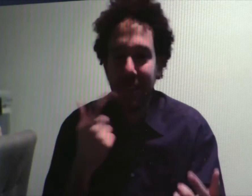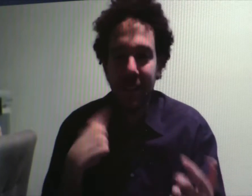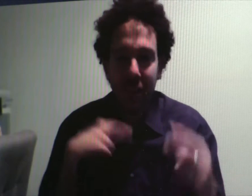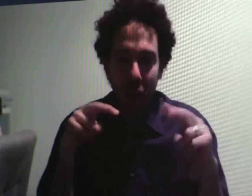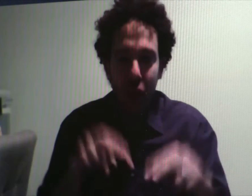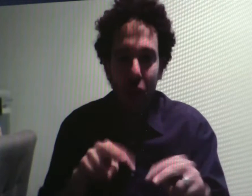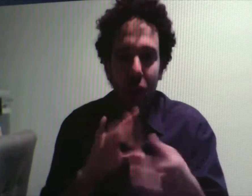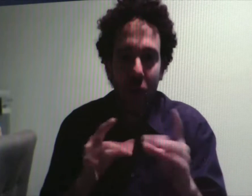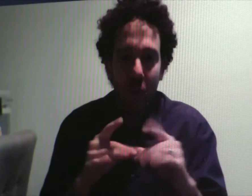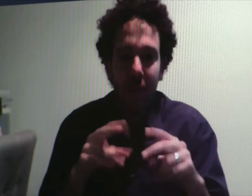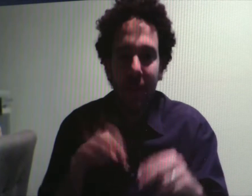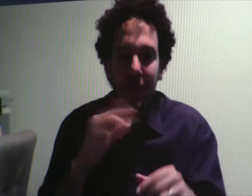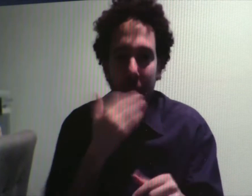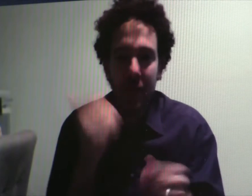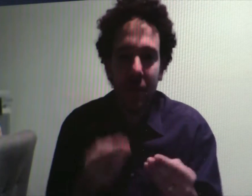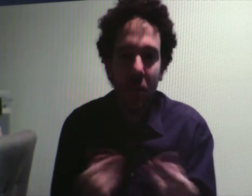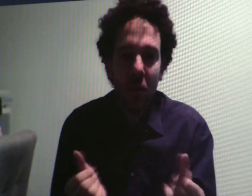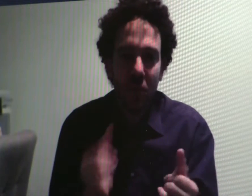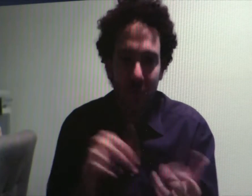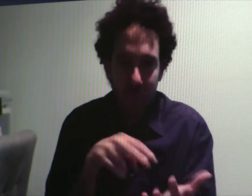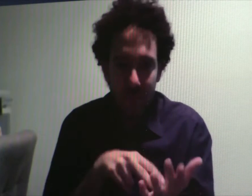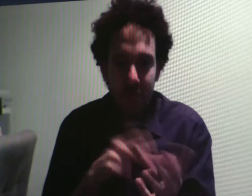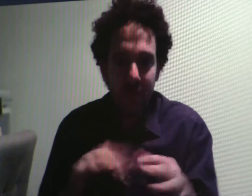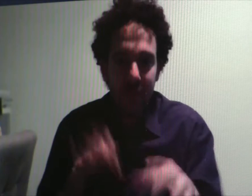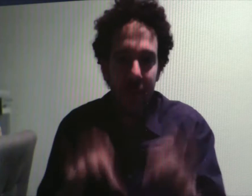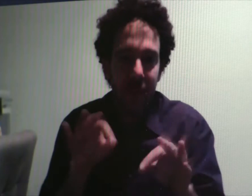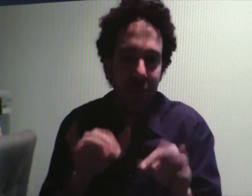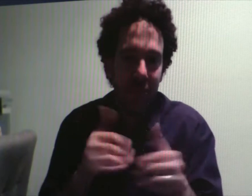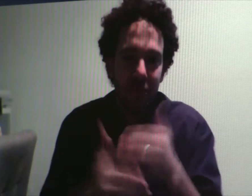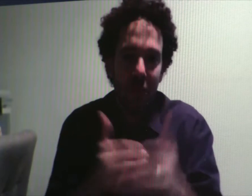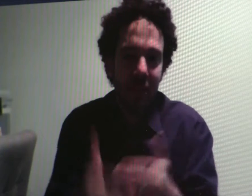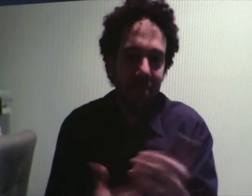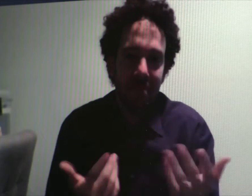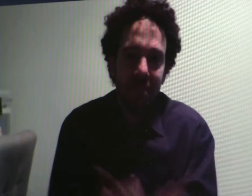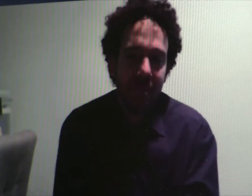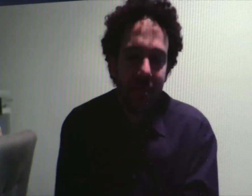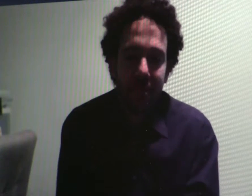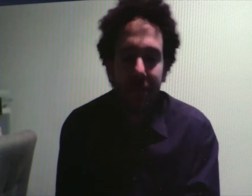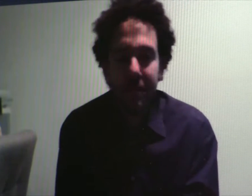Just look at the story and find the best material, and discover through the process.